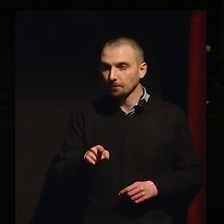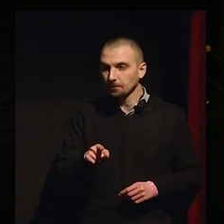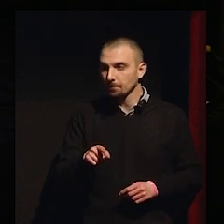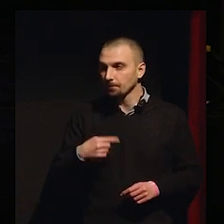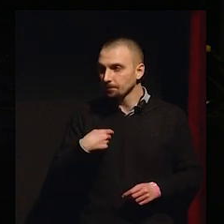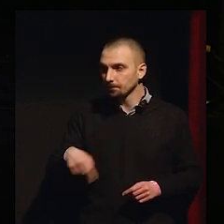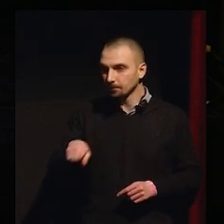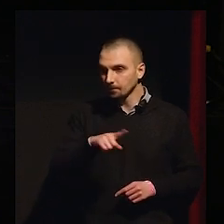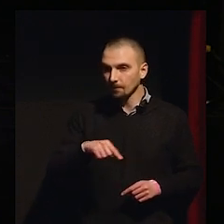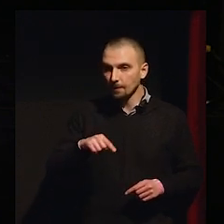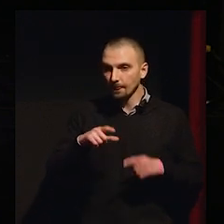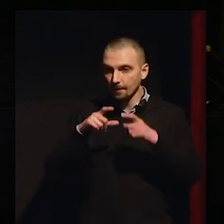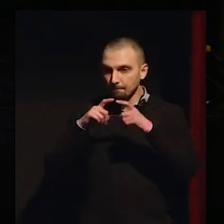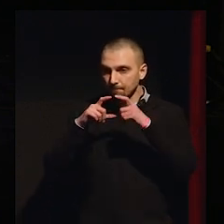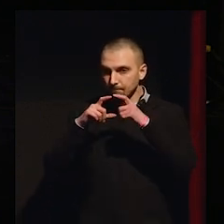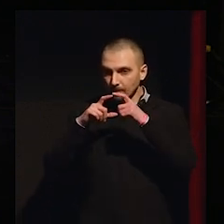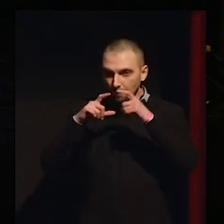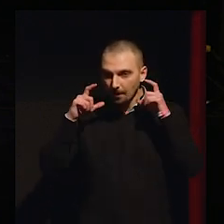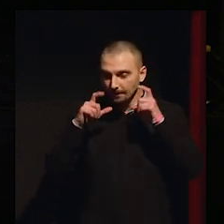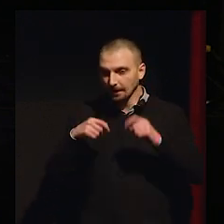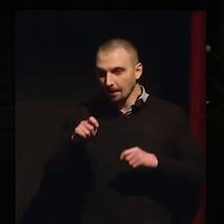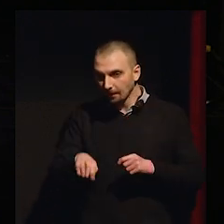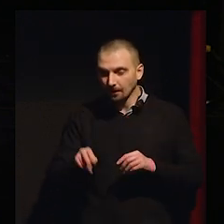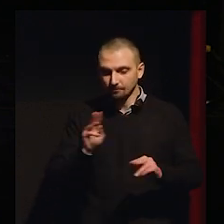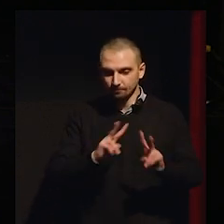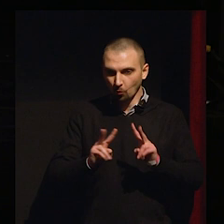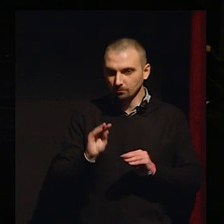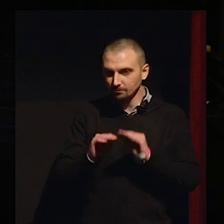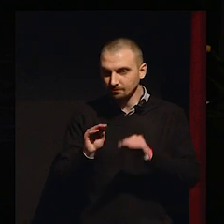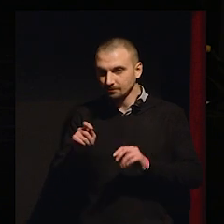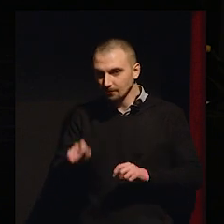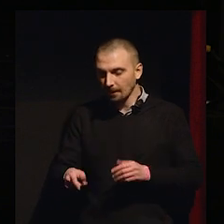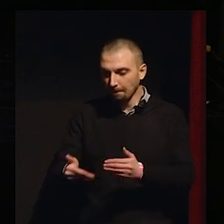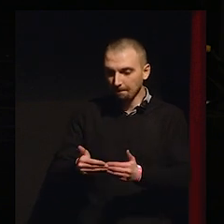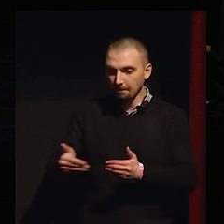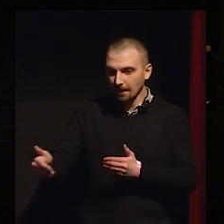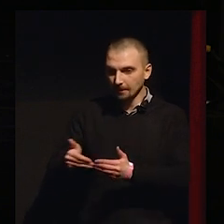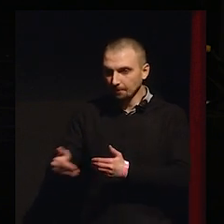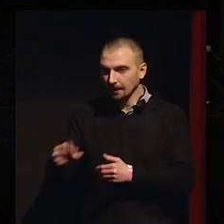We drew masks, and the children decorated them. We drew a distance, and they told us how many balls